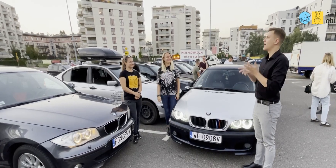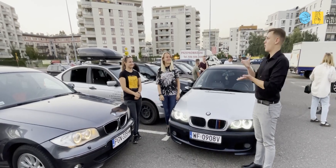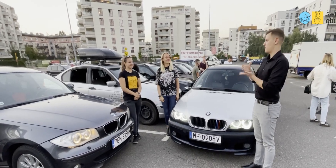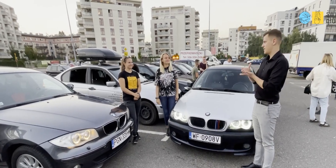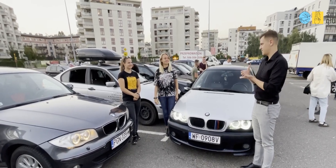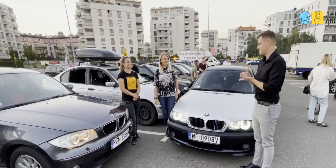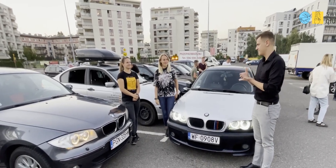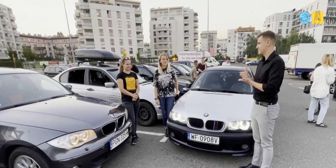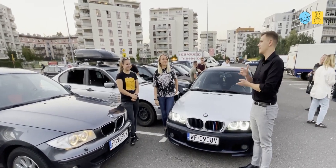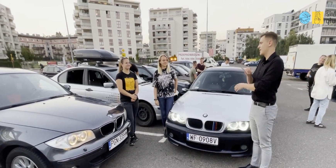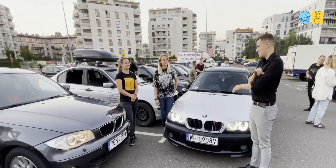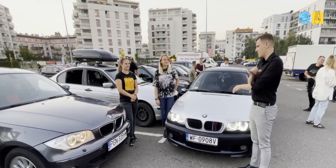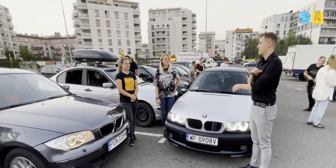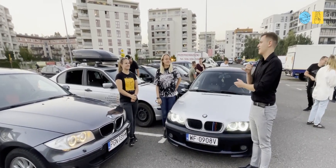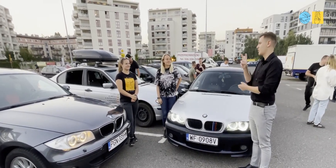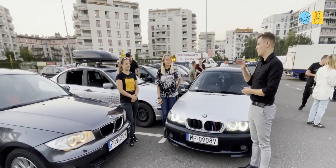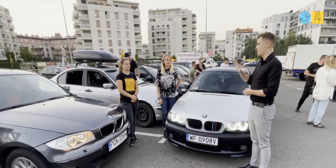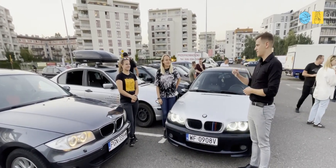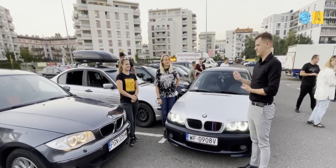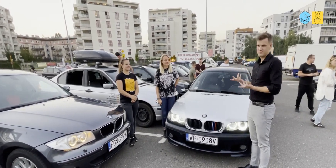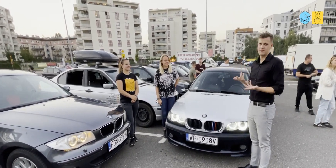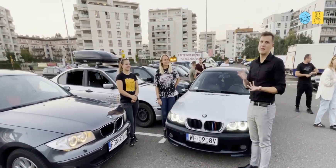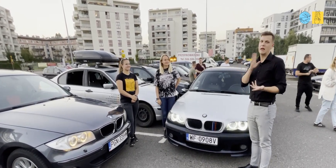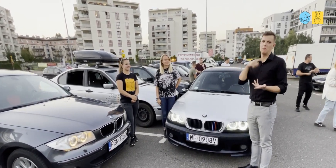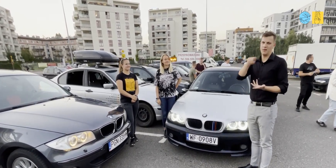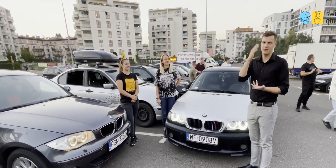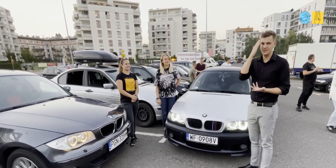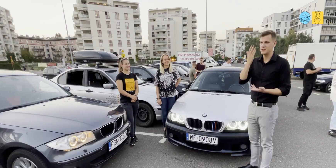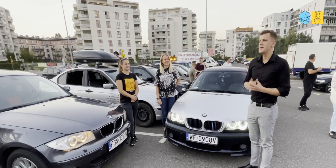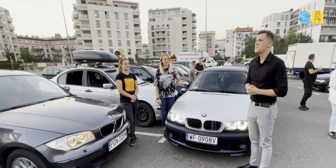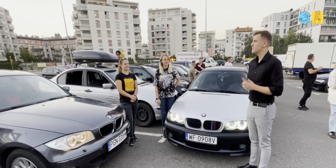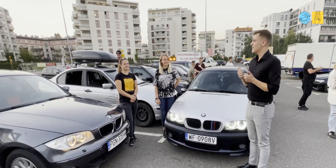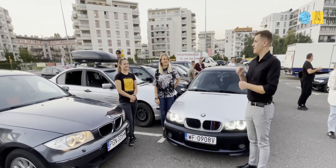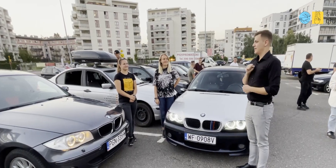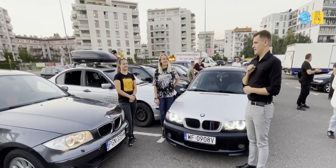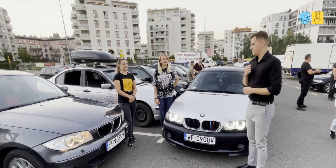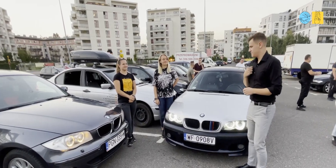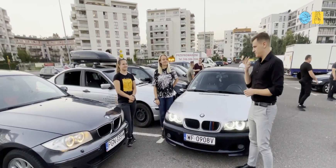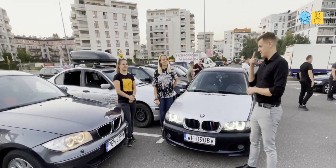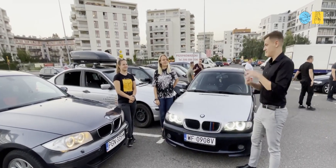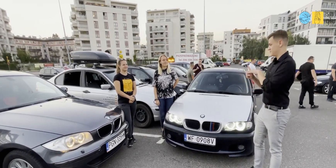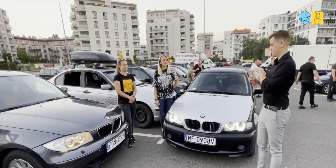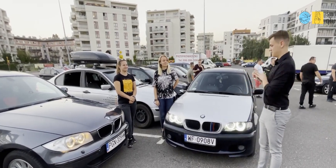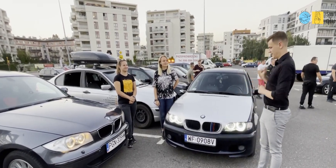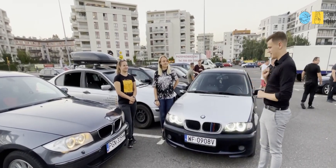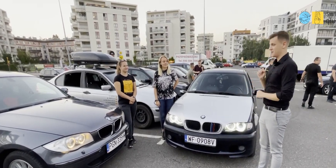[K]: I am Kuba, I think you know me... Okay, first question -